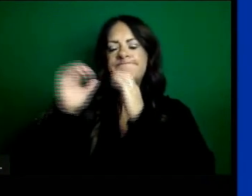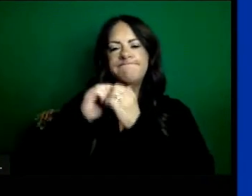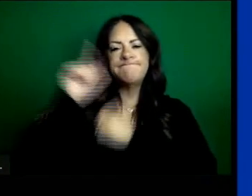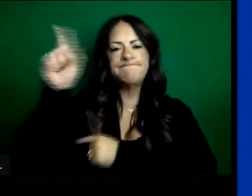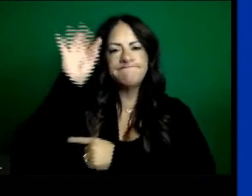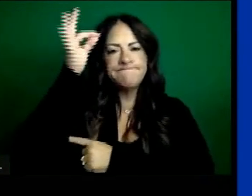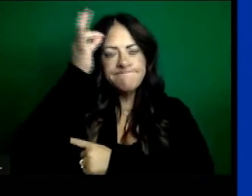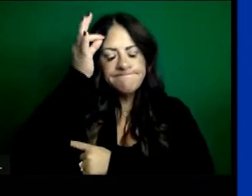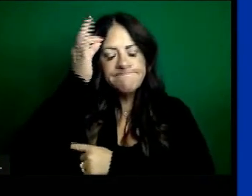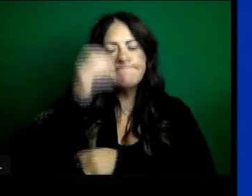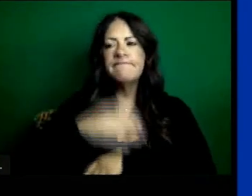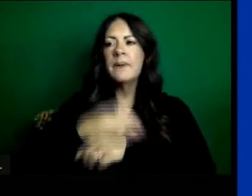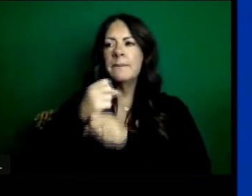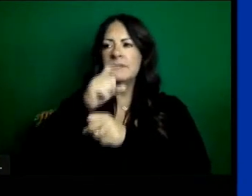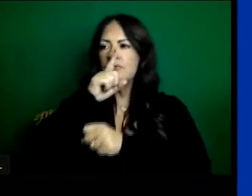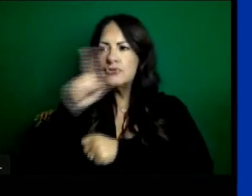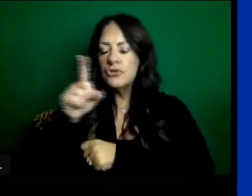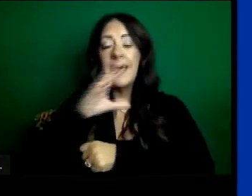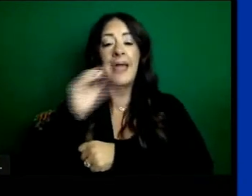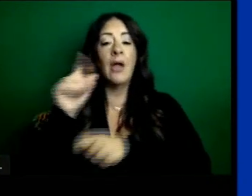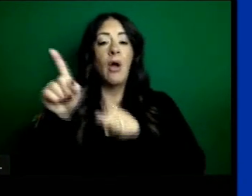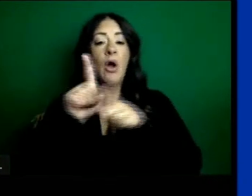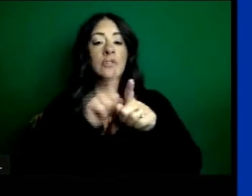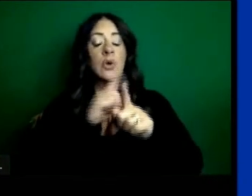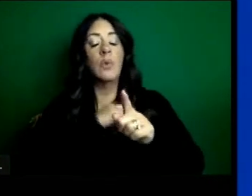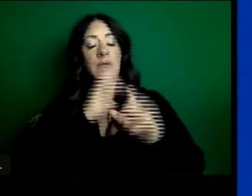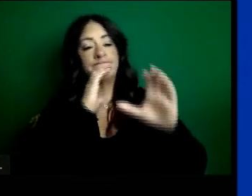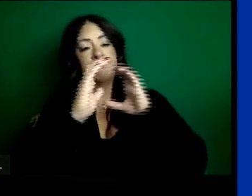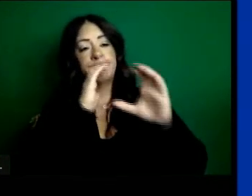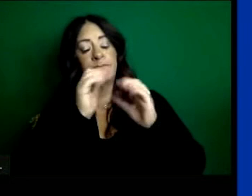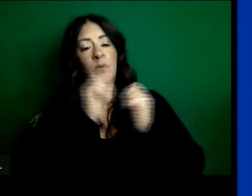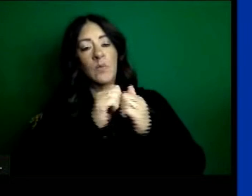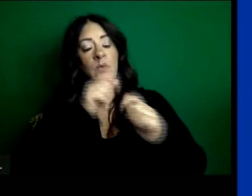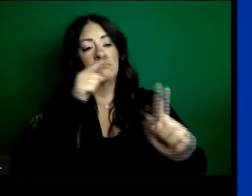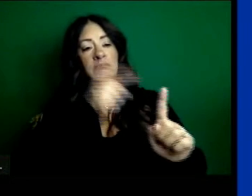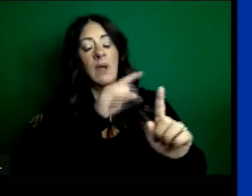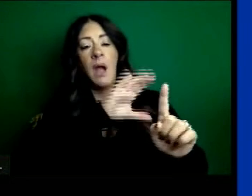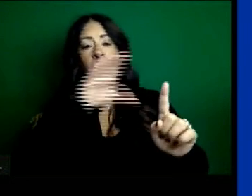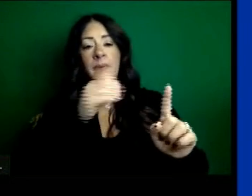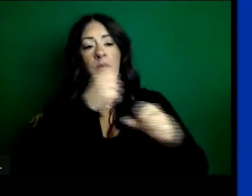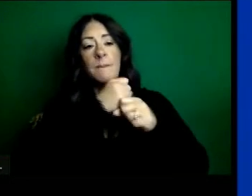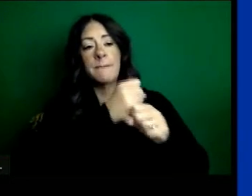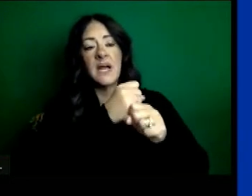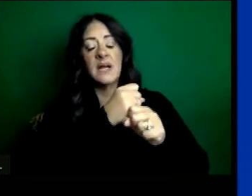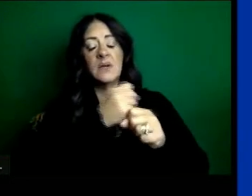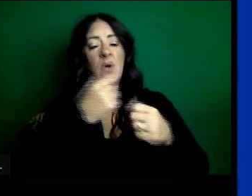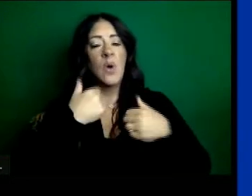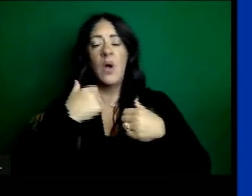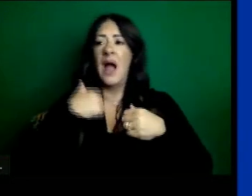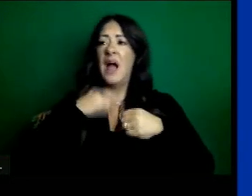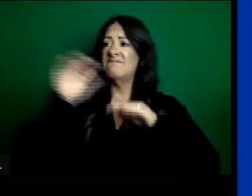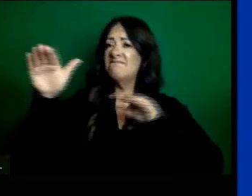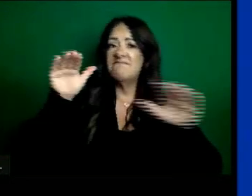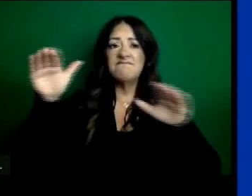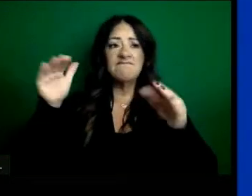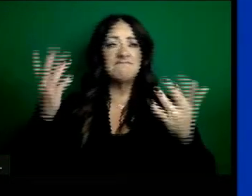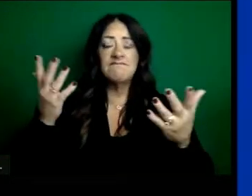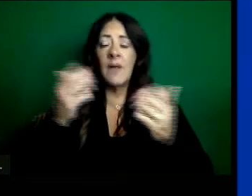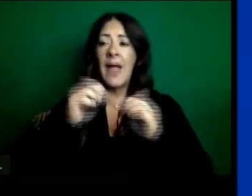VACCINE ITSELF. WE CONTINUE TO WORK WITH THE FEDERAL ADMINISTRATION. THE MANUFACTURERS DIRECTLY TO